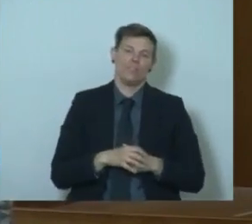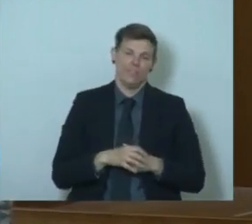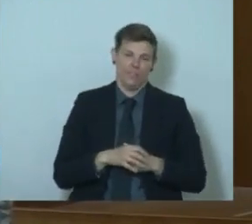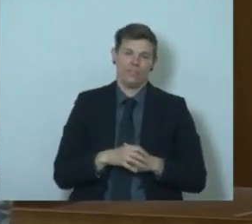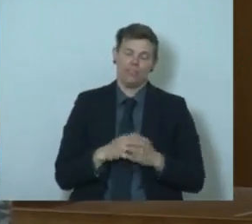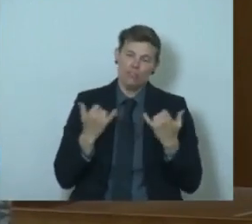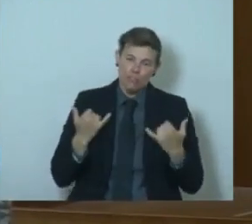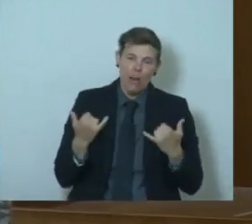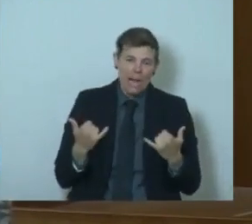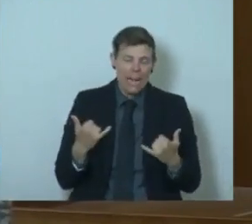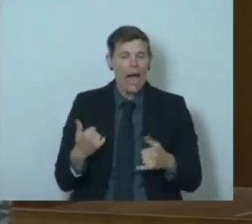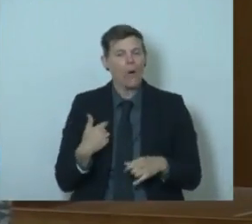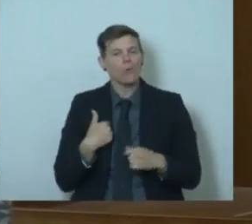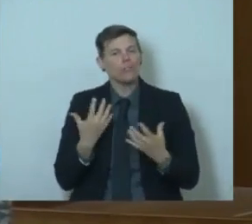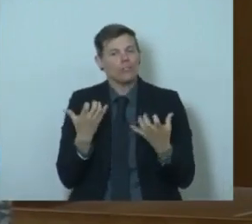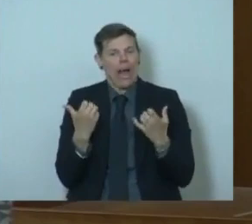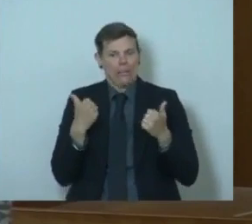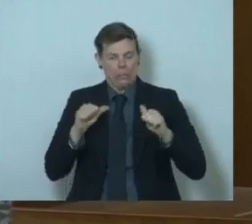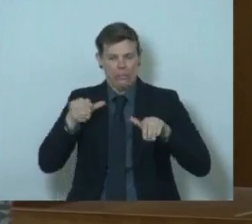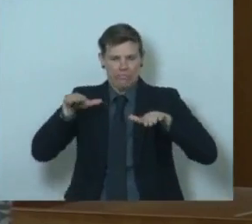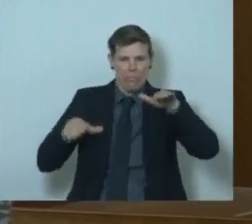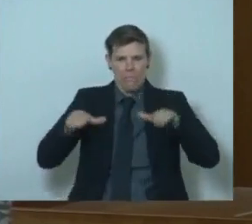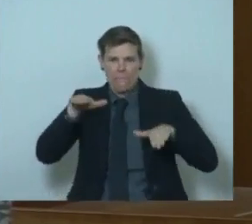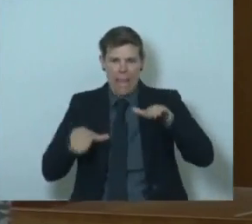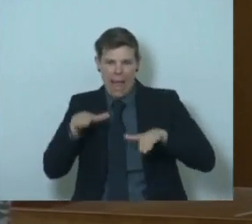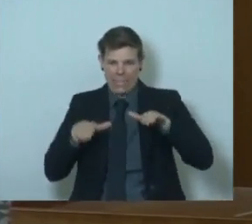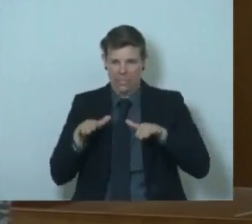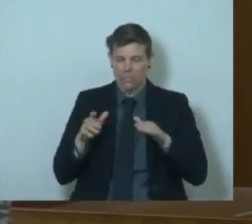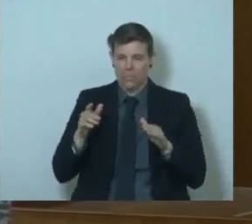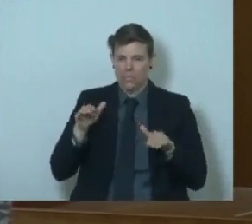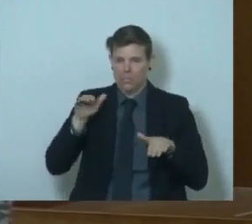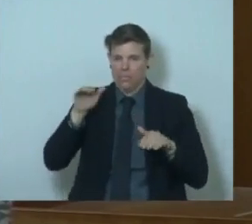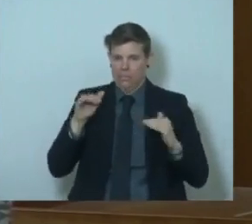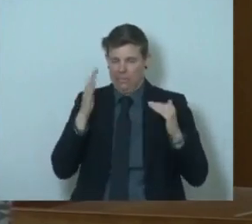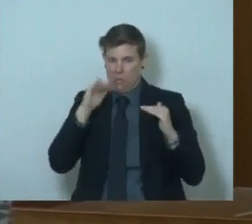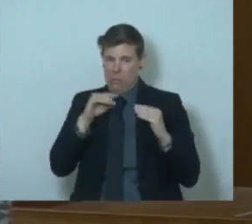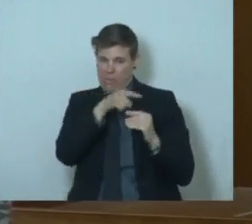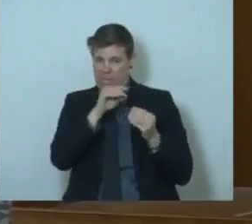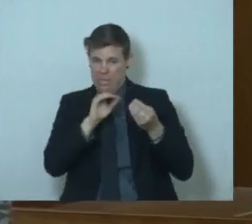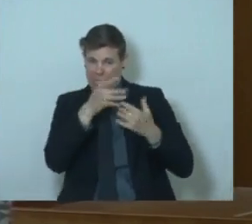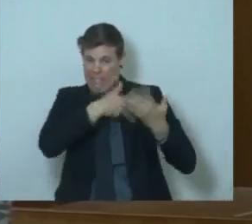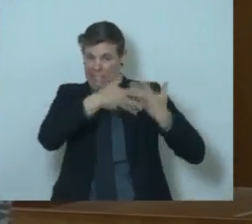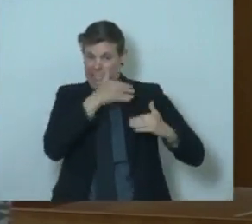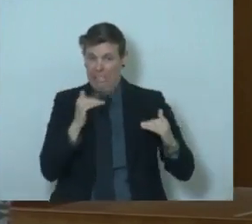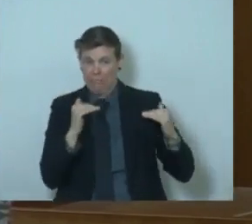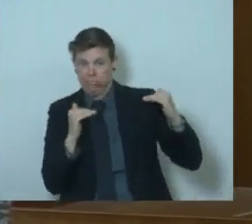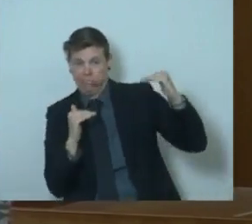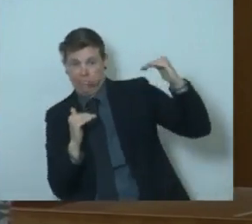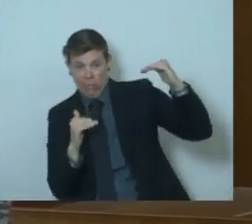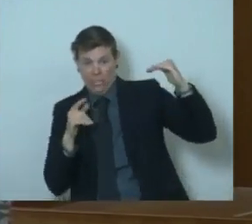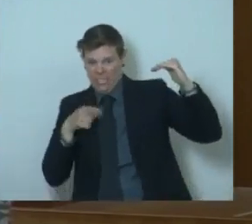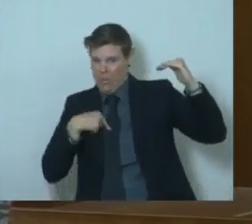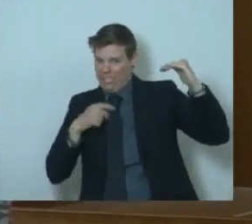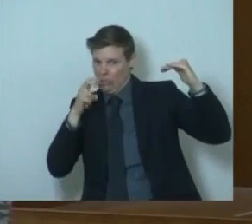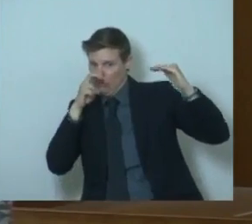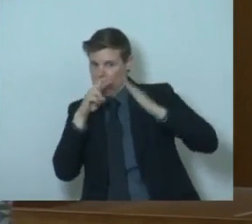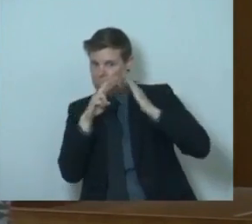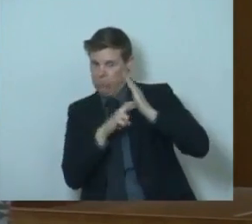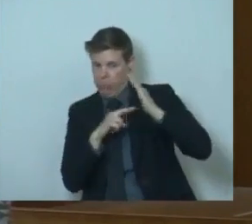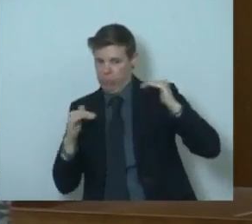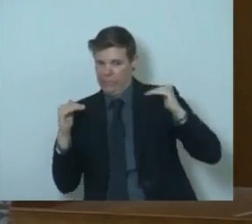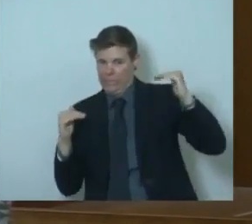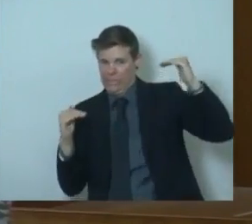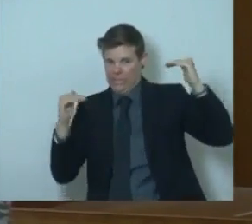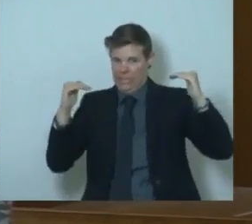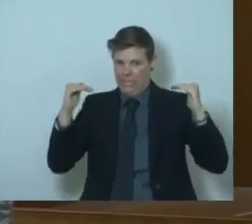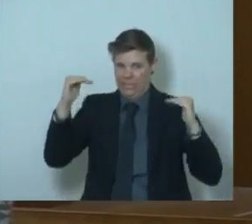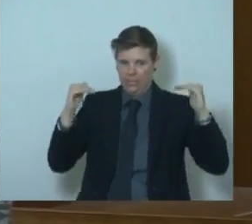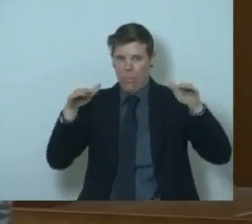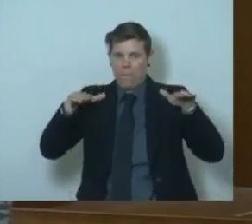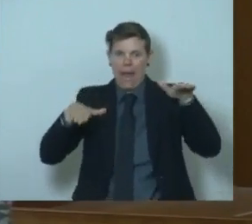WITH USING MASKS AND STAYING SIX FEET APART, WE ARE OVERCOMPENSATING FOR THE FACT THAT THERE IS MORE HUMANS TO HUMANS INTERACTION.